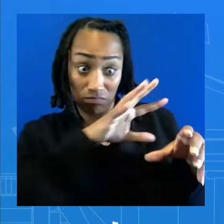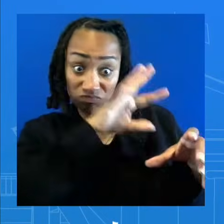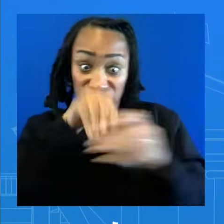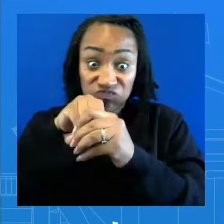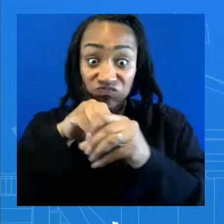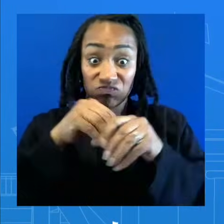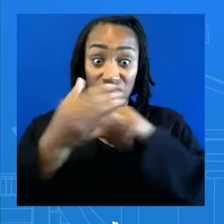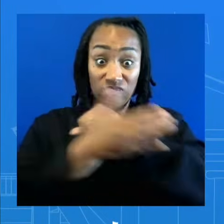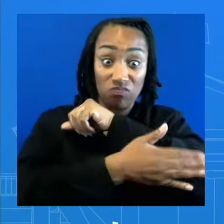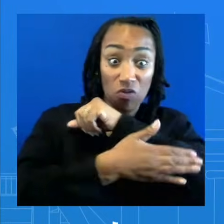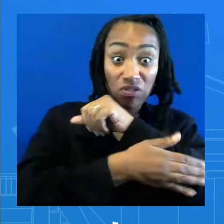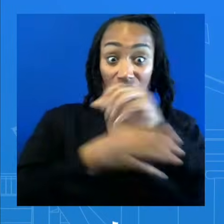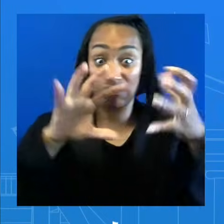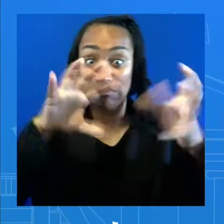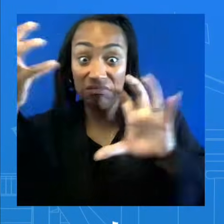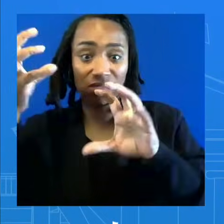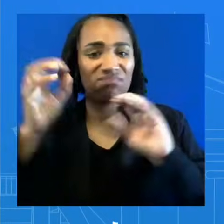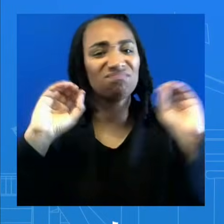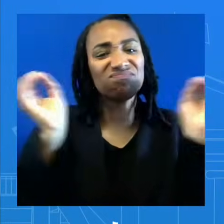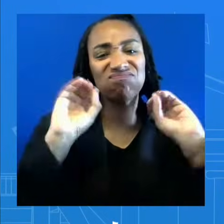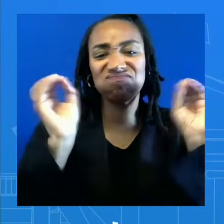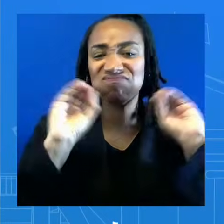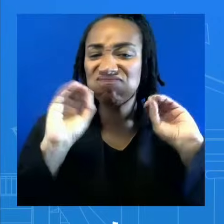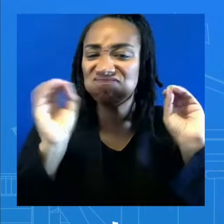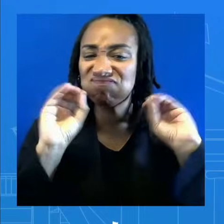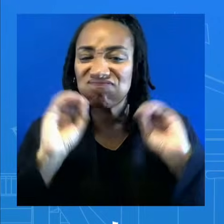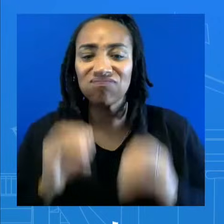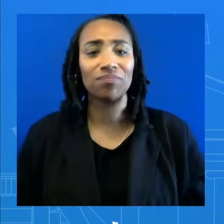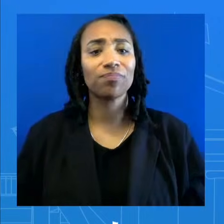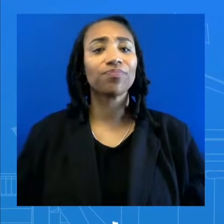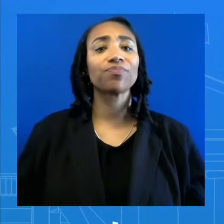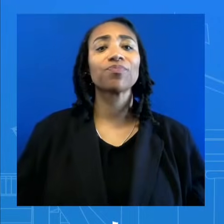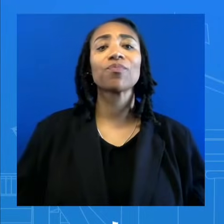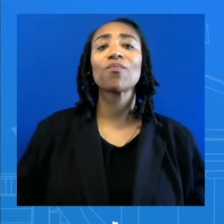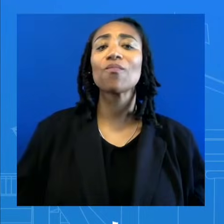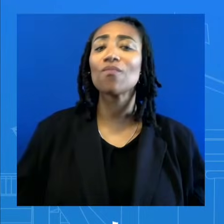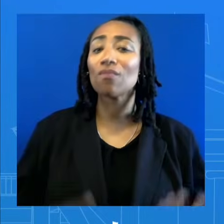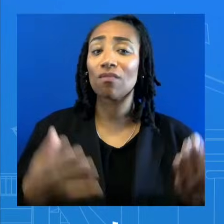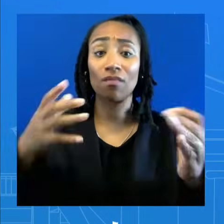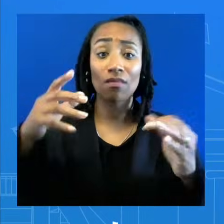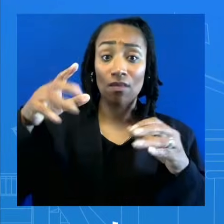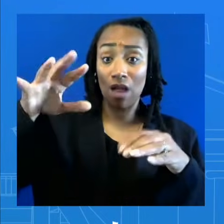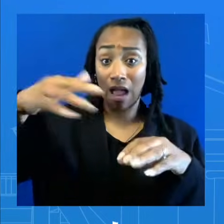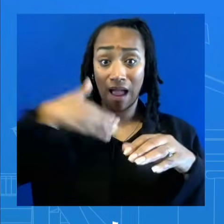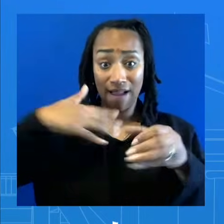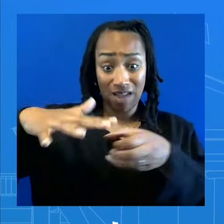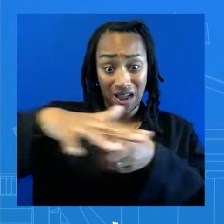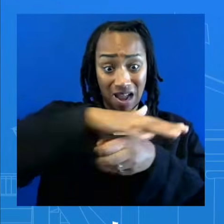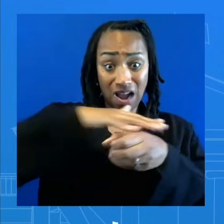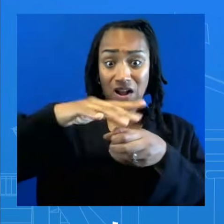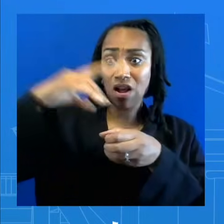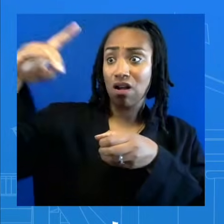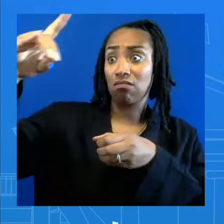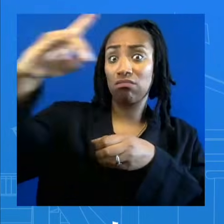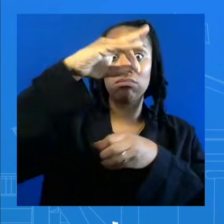Now, that said, we certainly take seriously the threat that can be posed by unmanned aircraft systems, which is why law enforcement and other agencies